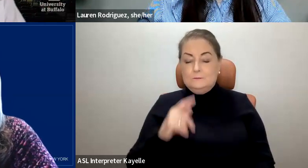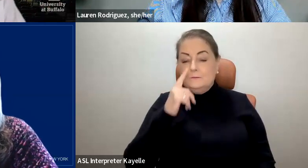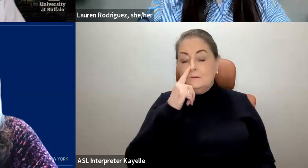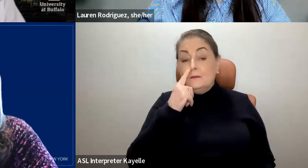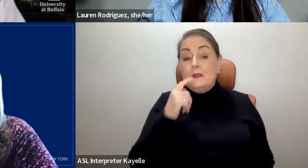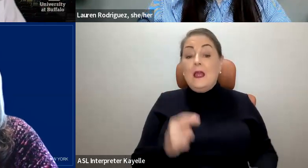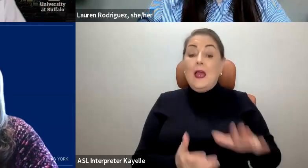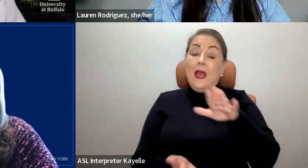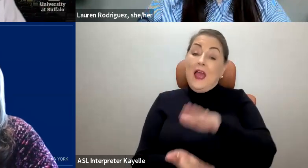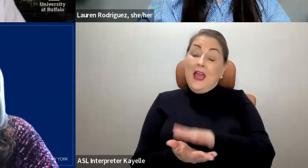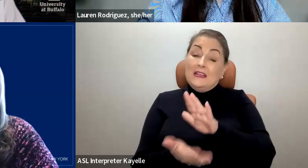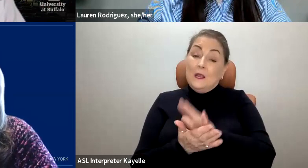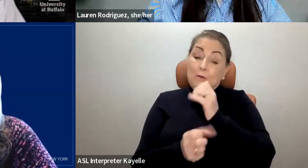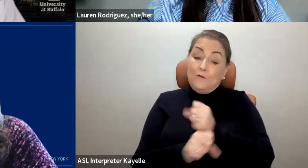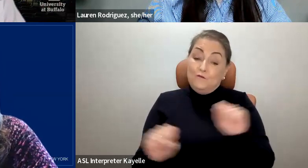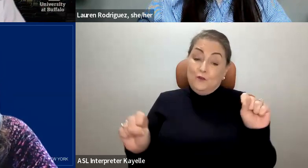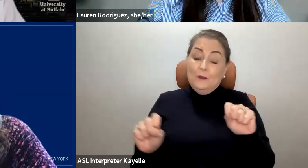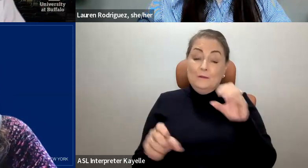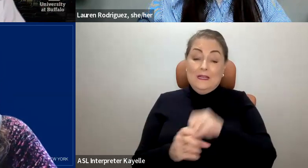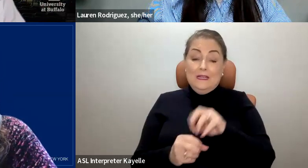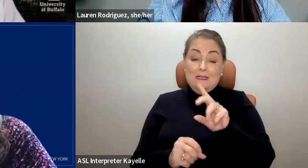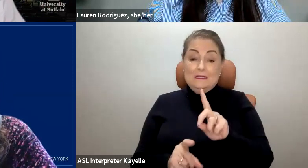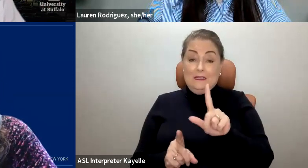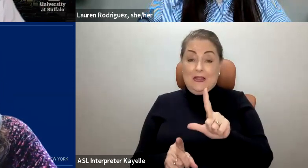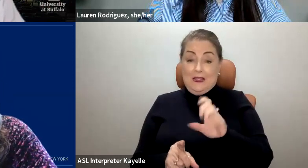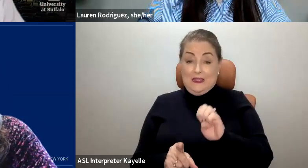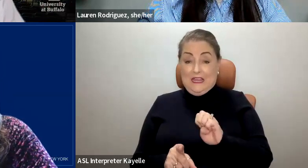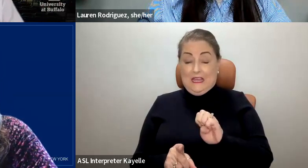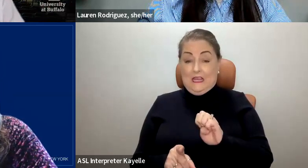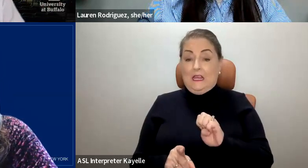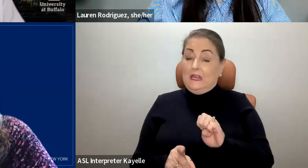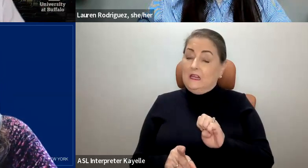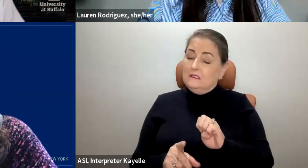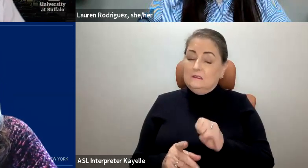freedom in the DLE space is a big, big issue. I would never